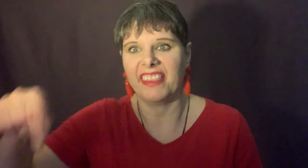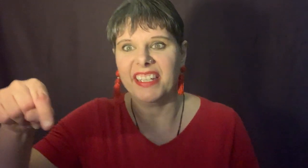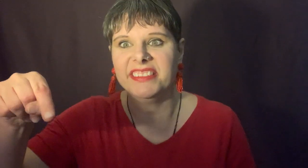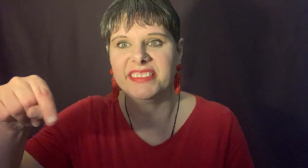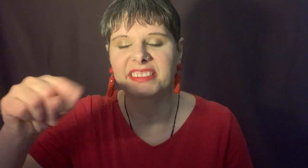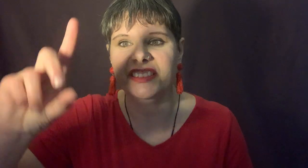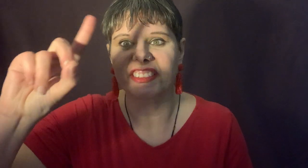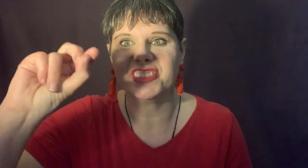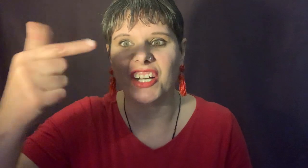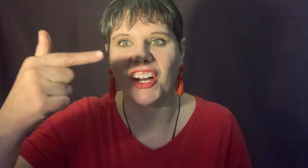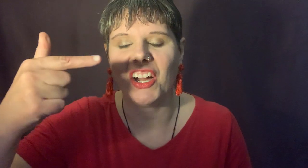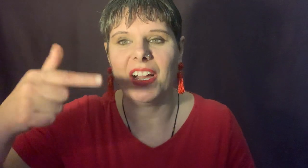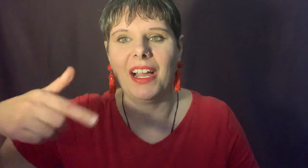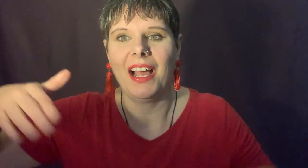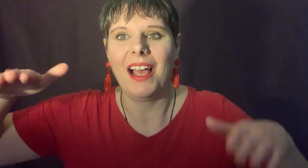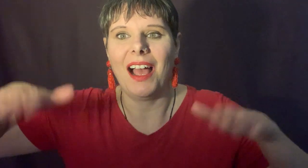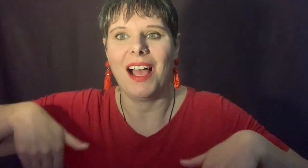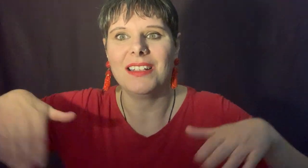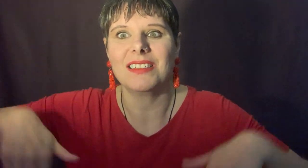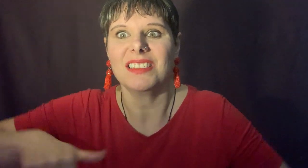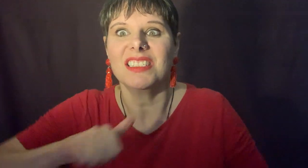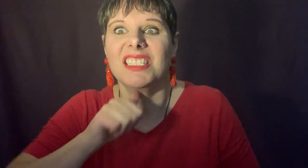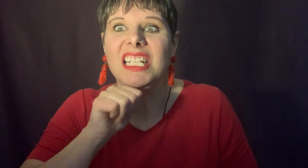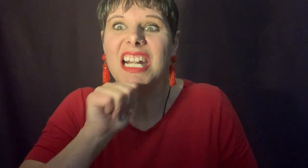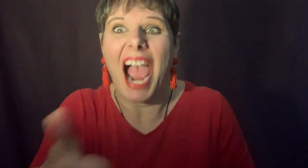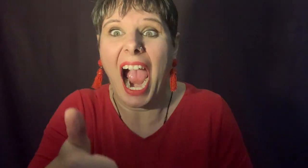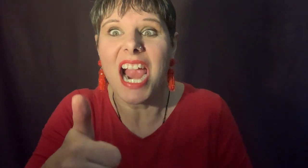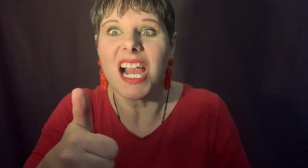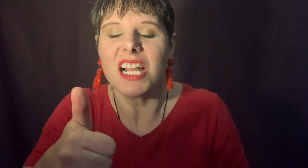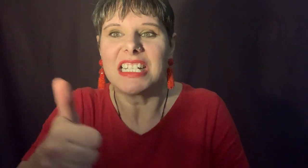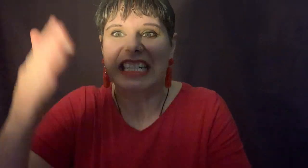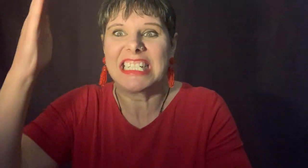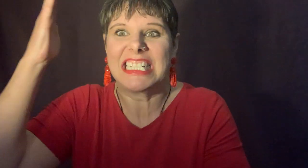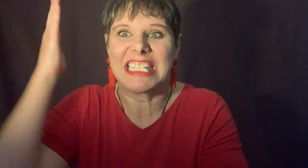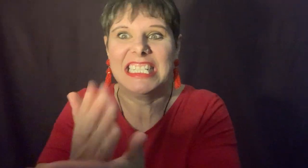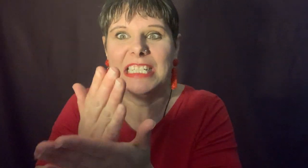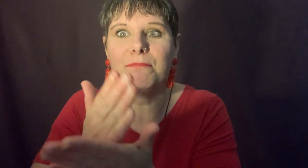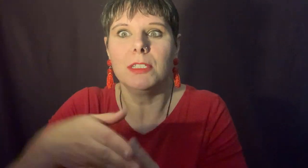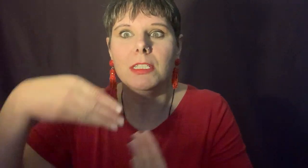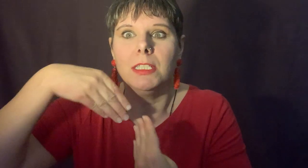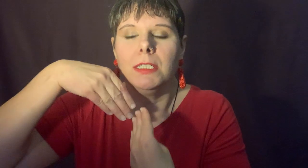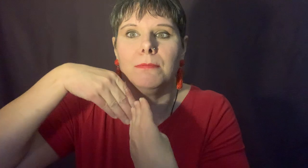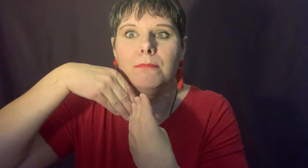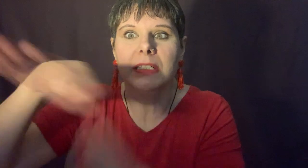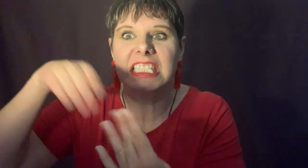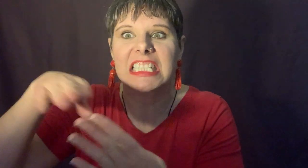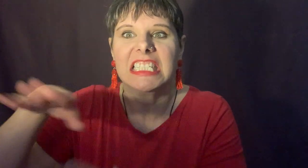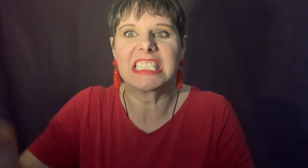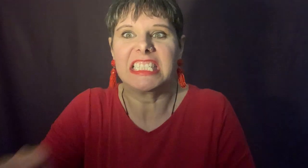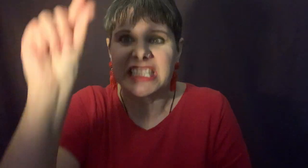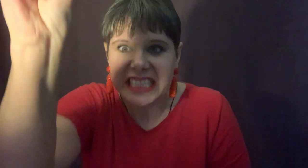This dog has NOT stopped barking his